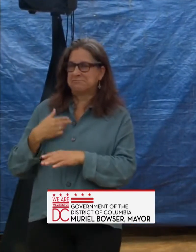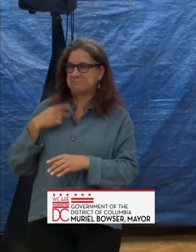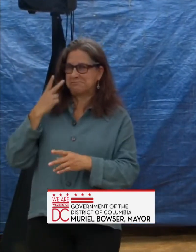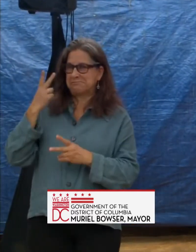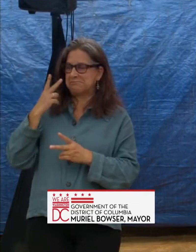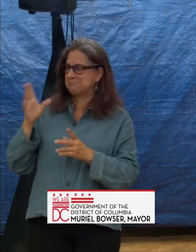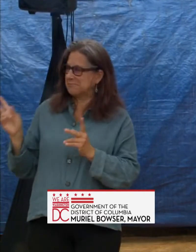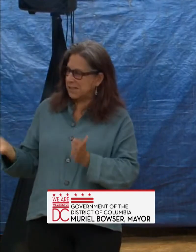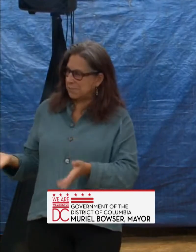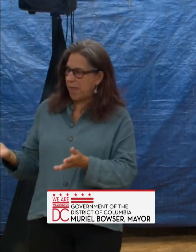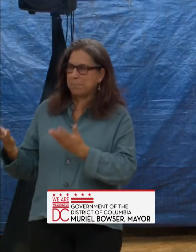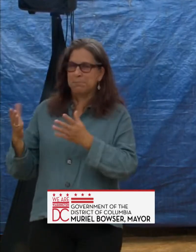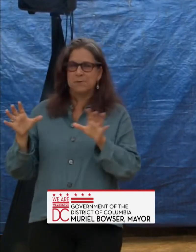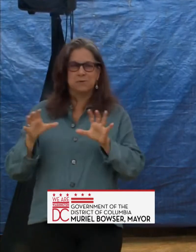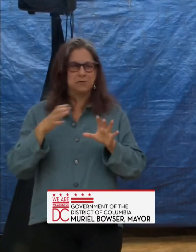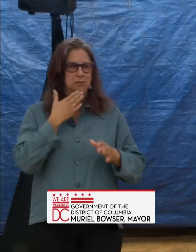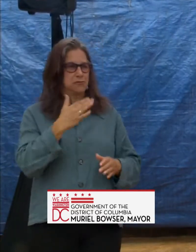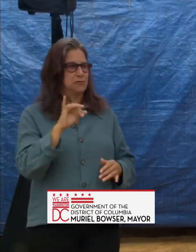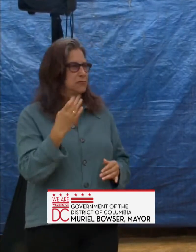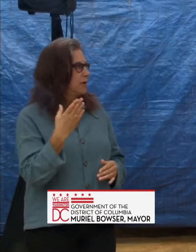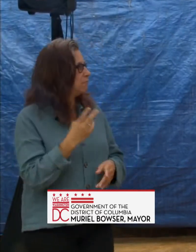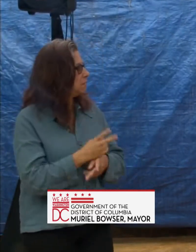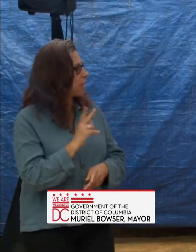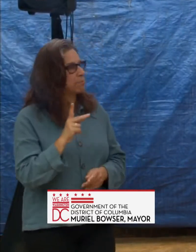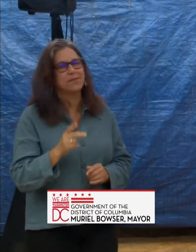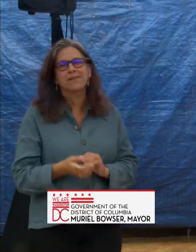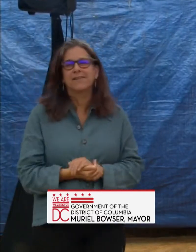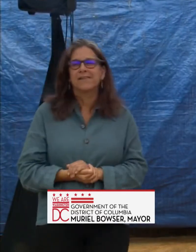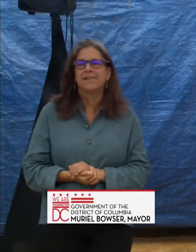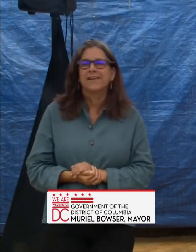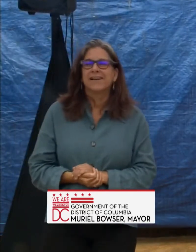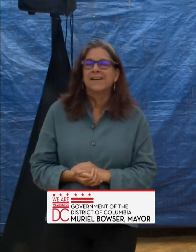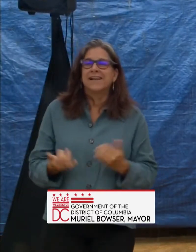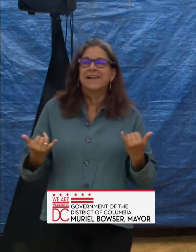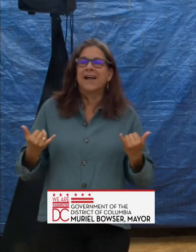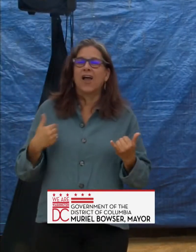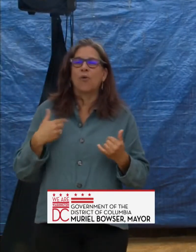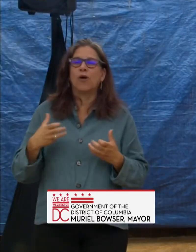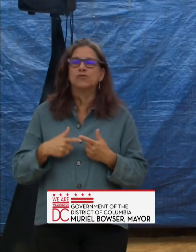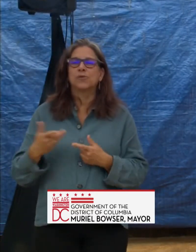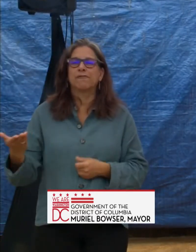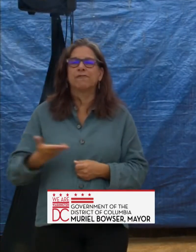AND LET ME NOW INVITE A WOMAN WHO WE RECRUITED TO WORK IN OUR